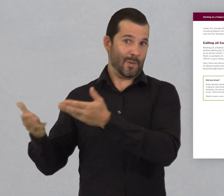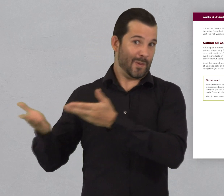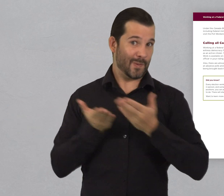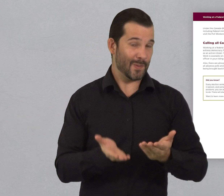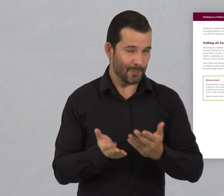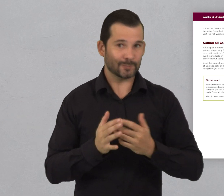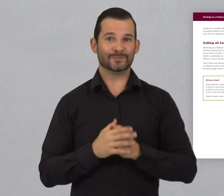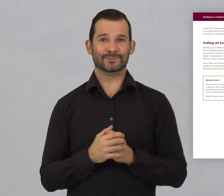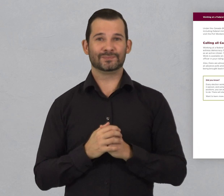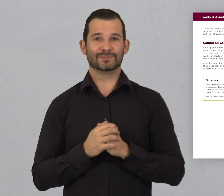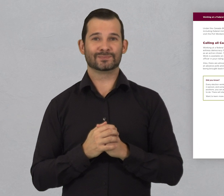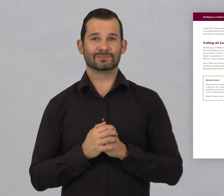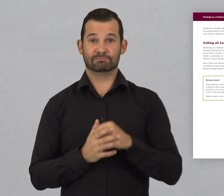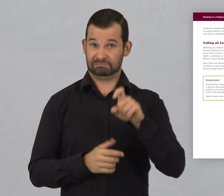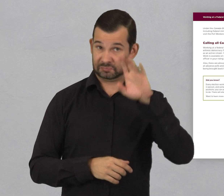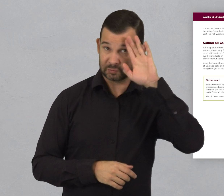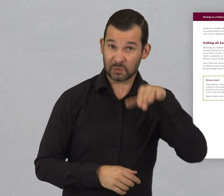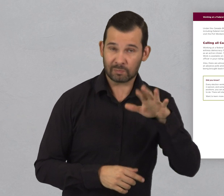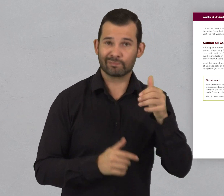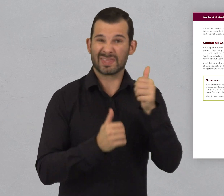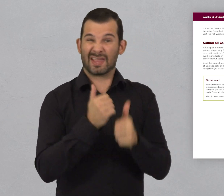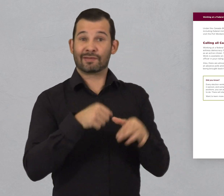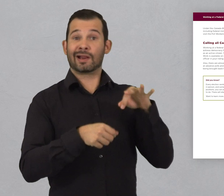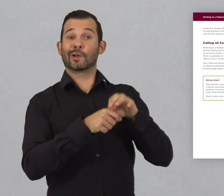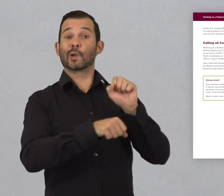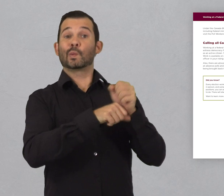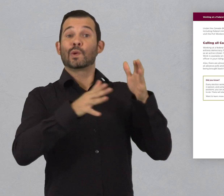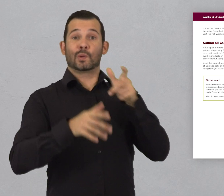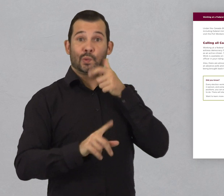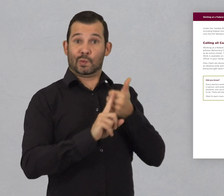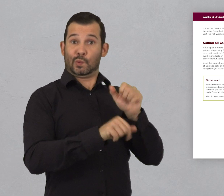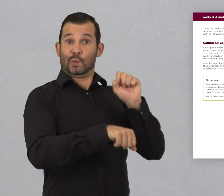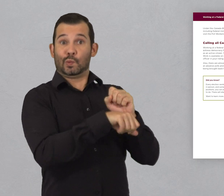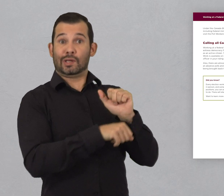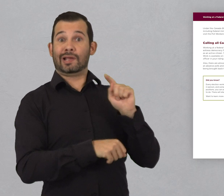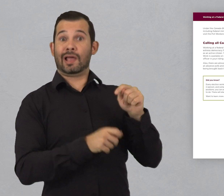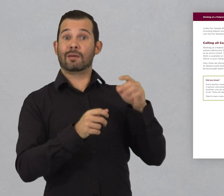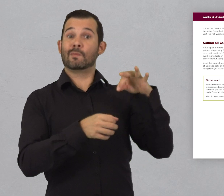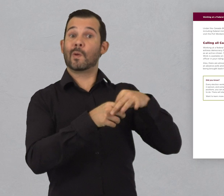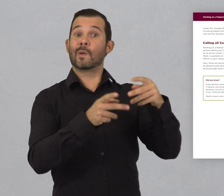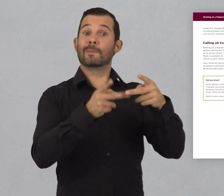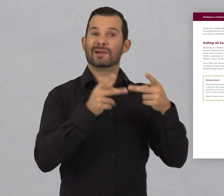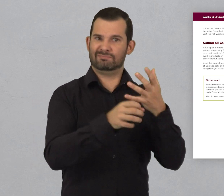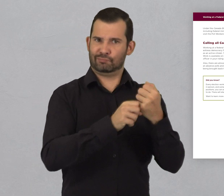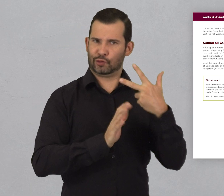Every election worker who works at a polling place gets three hours of paid training—some